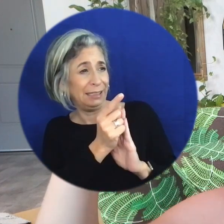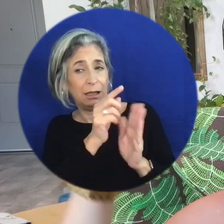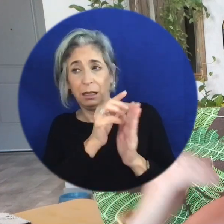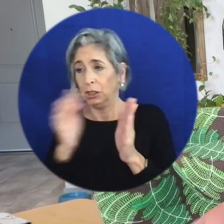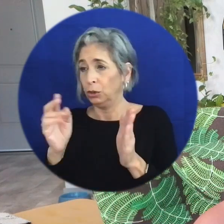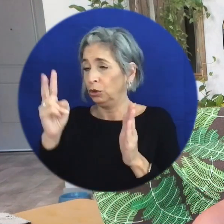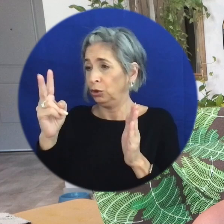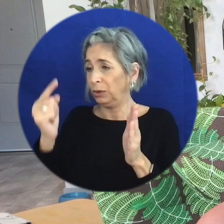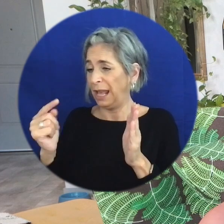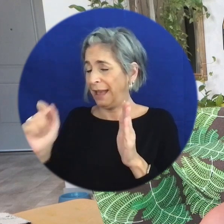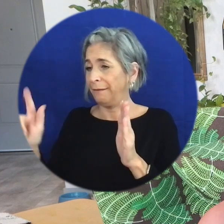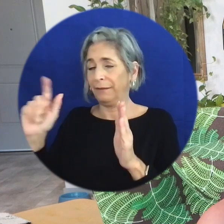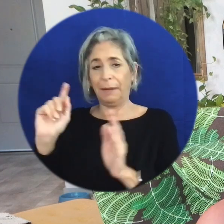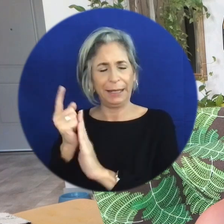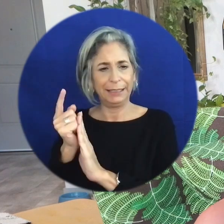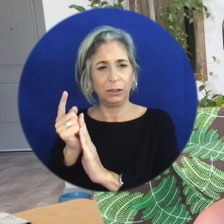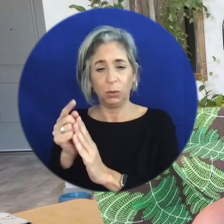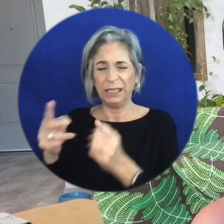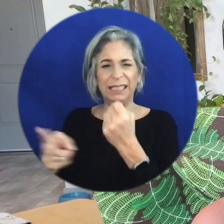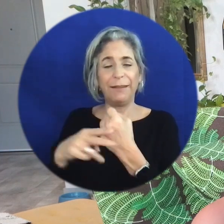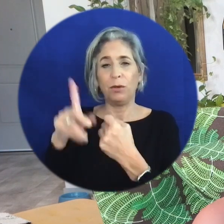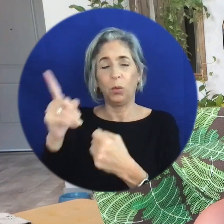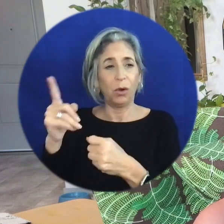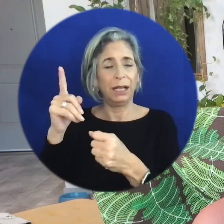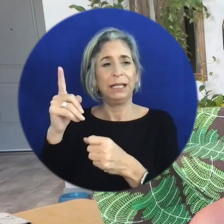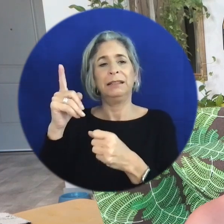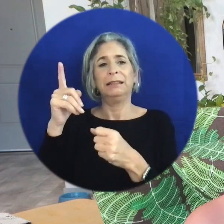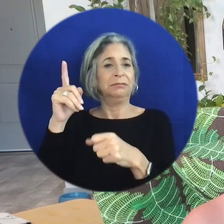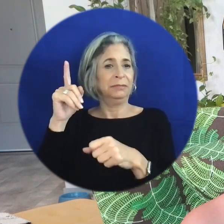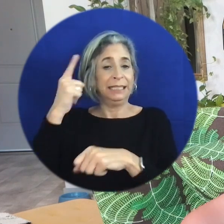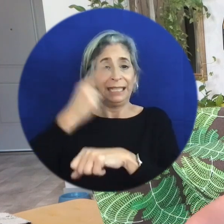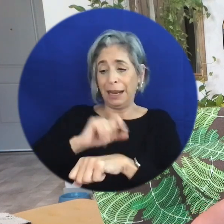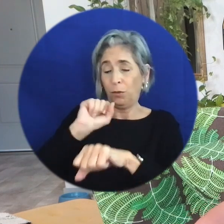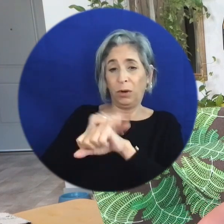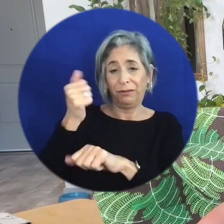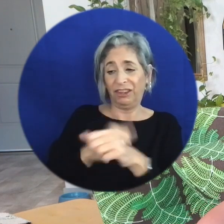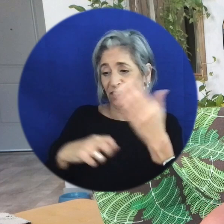to two and a half minutes, and we saved roughly one entire day of work per ticket.